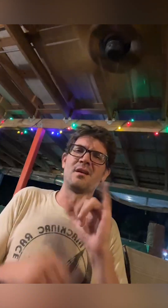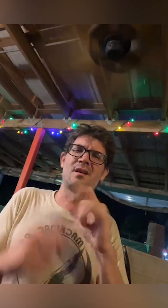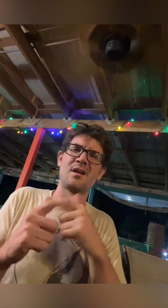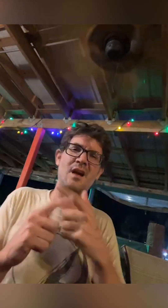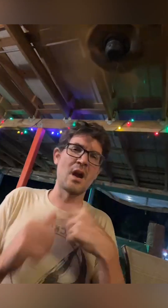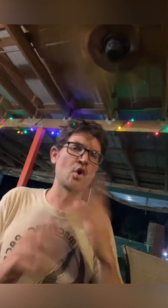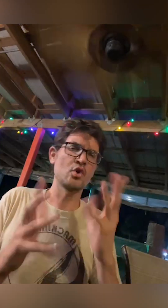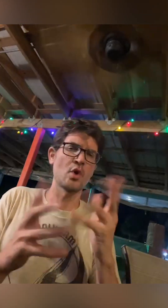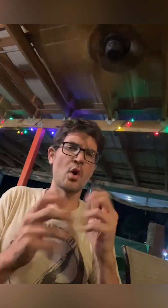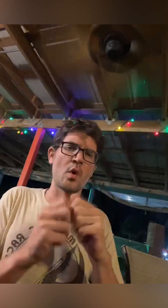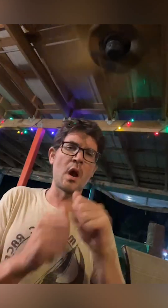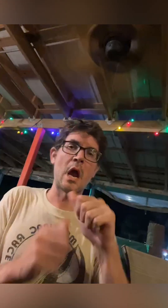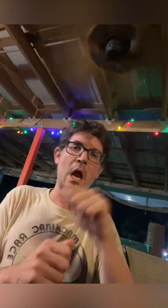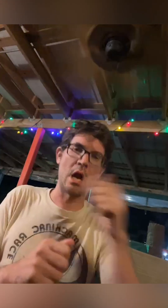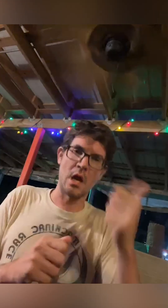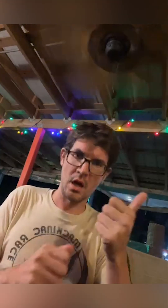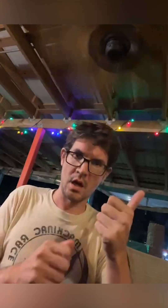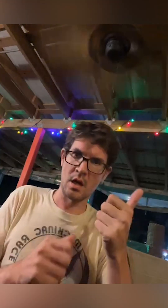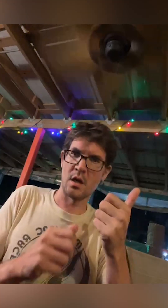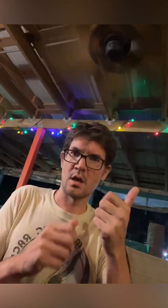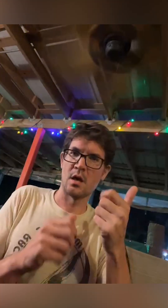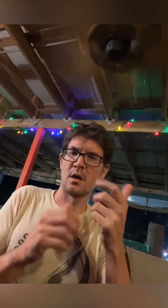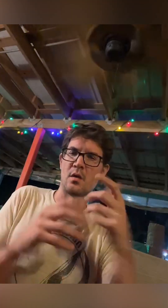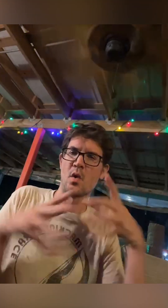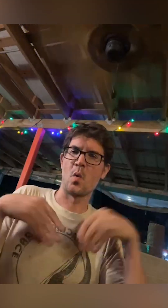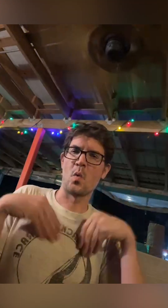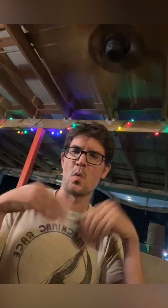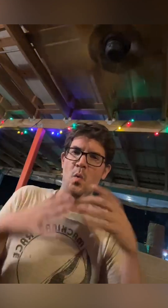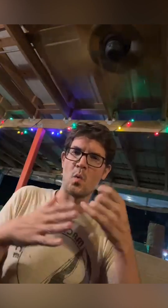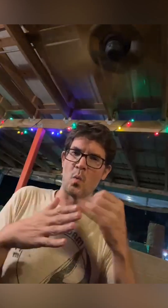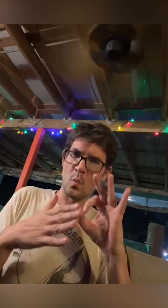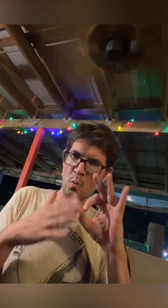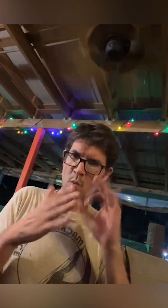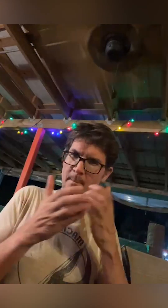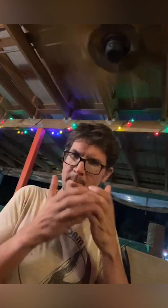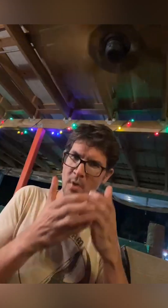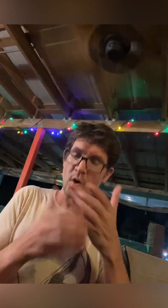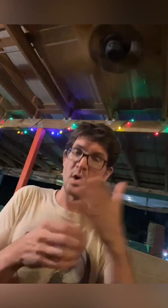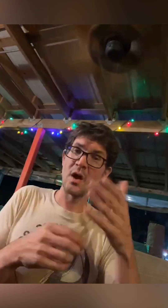I chatted with some of the other boat owners.